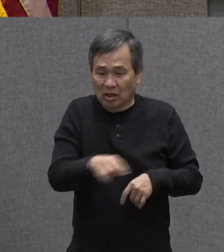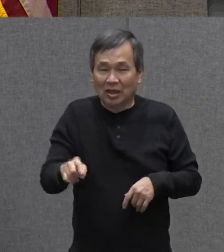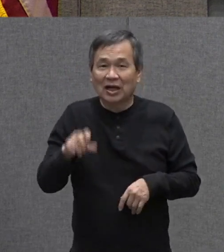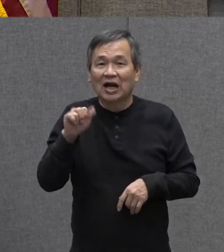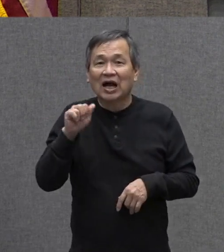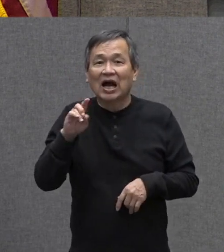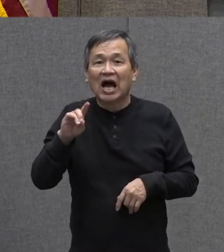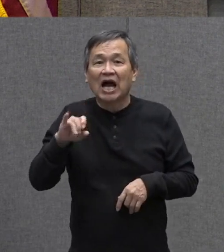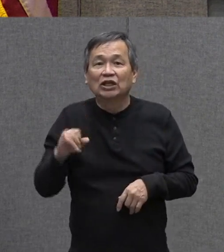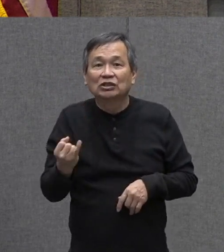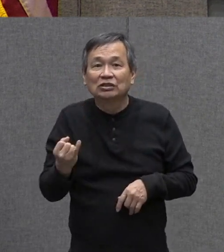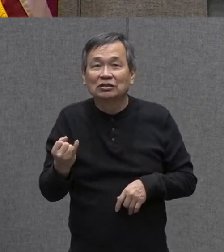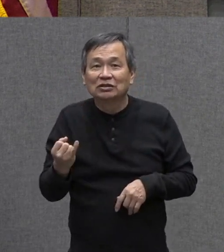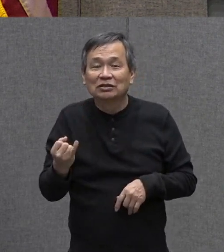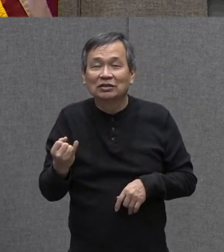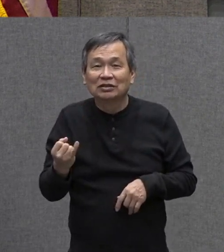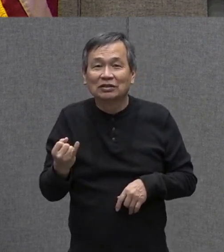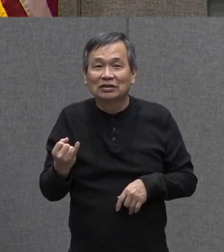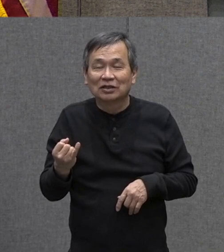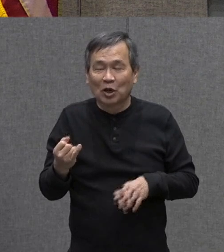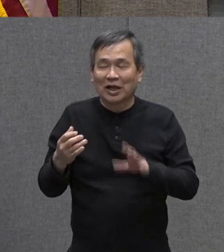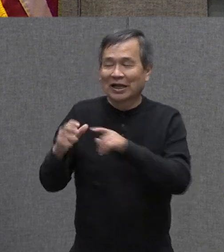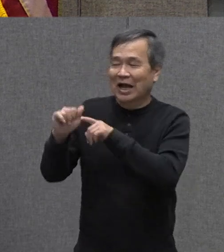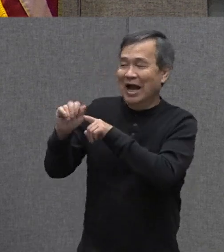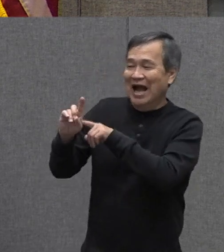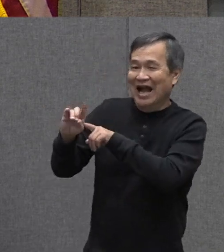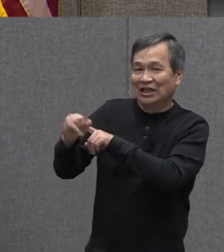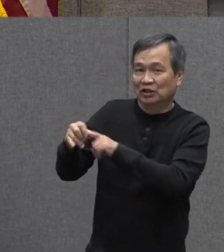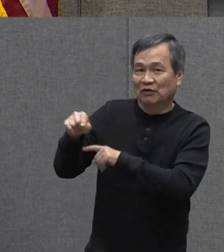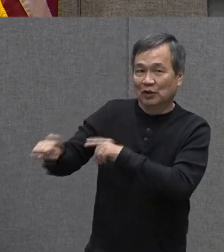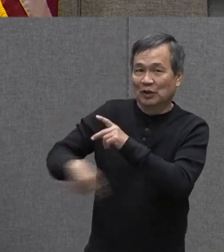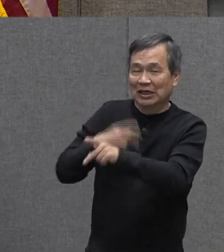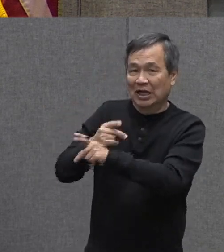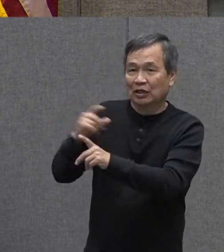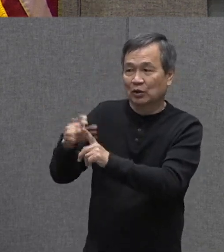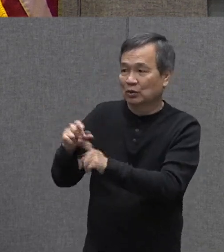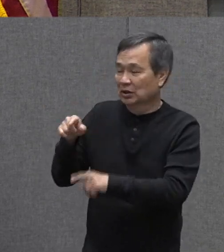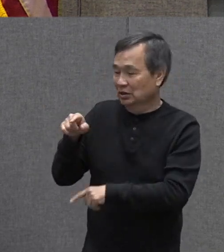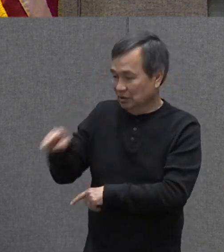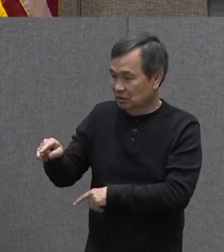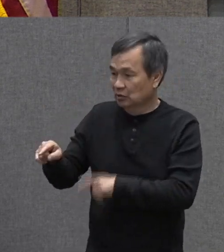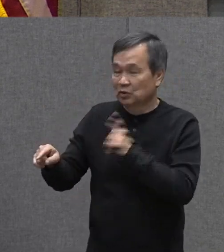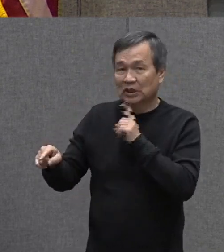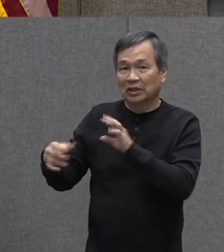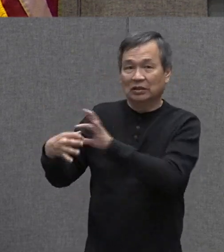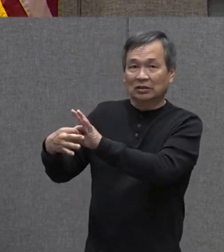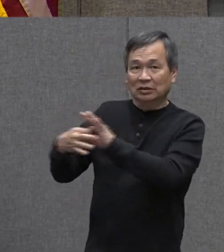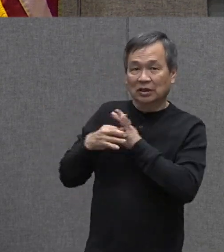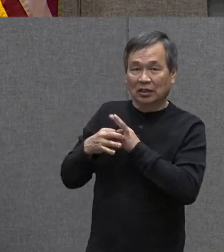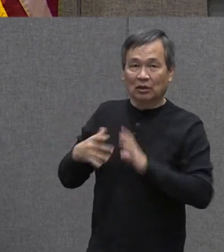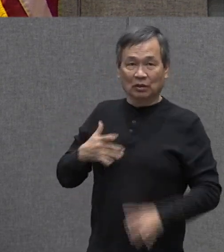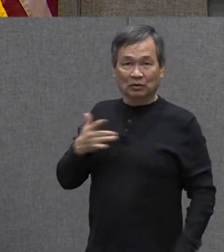The way we come up with adjectives is using our senses. First of all,